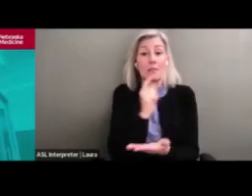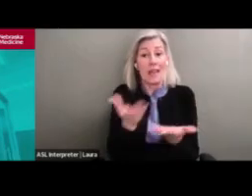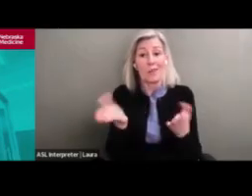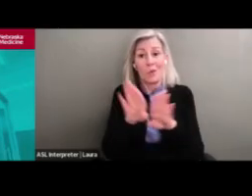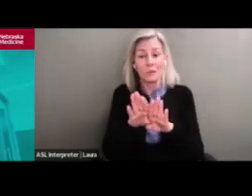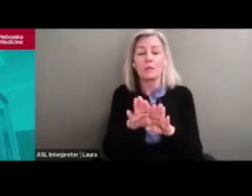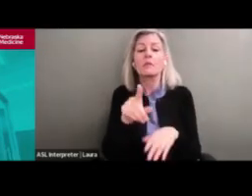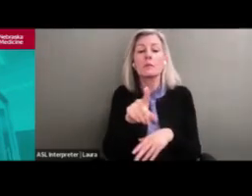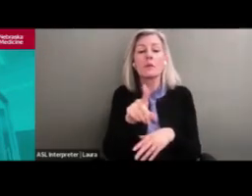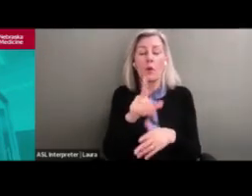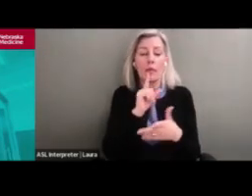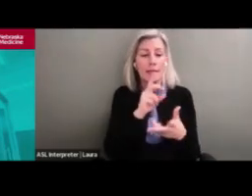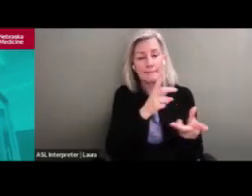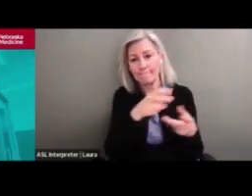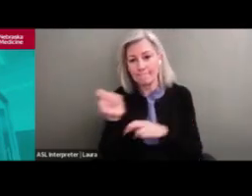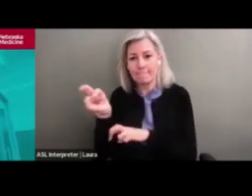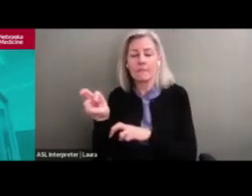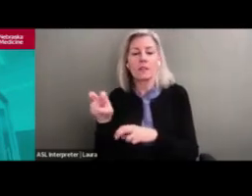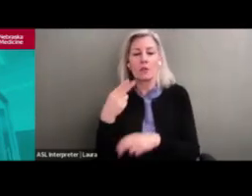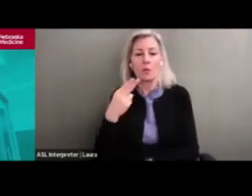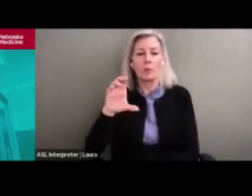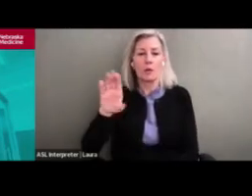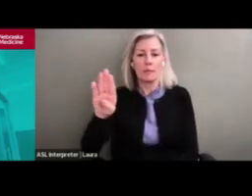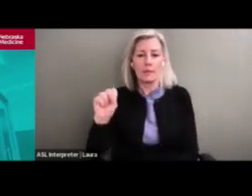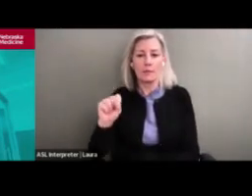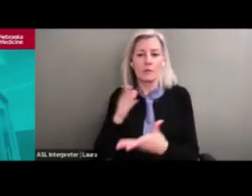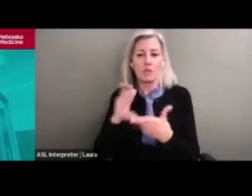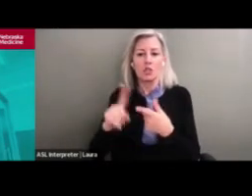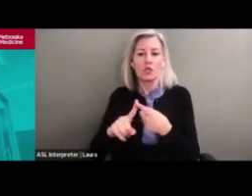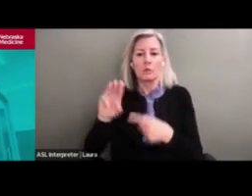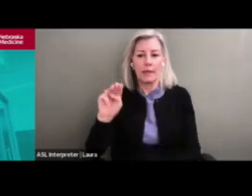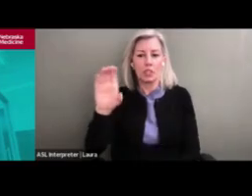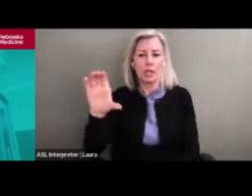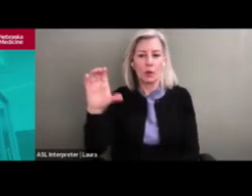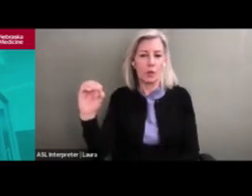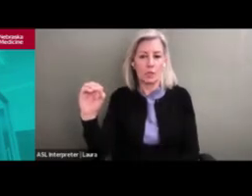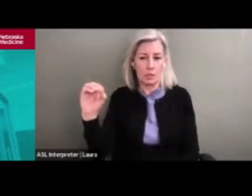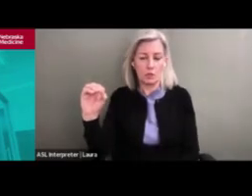There are concerns that providers will not take Medicaid patients and provider agencies may close.